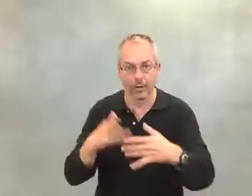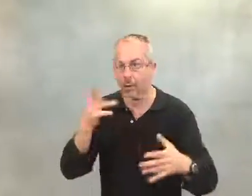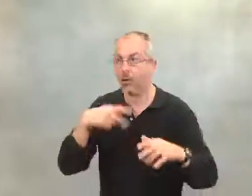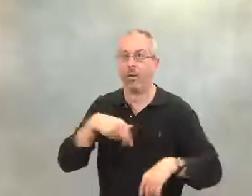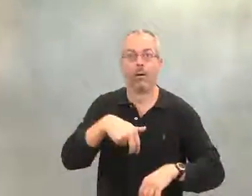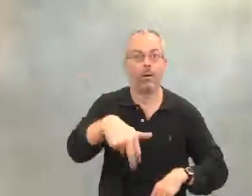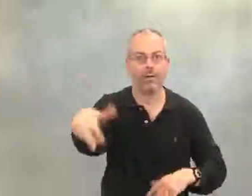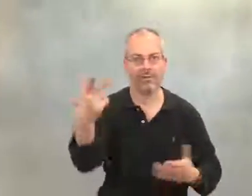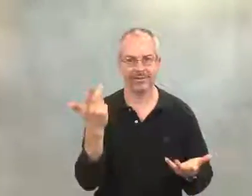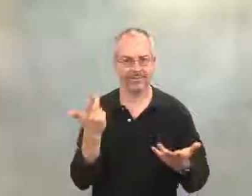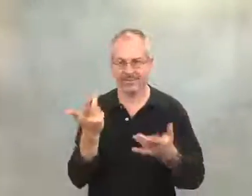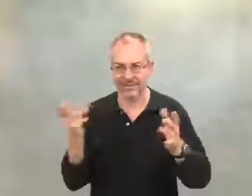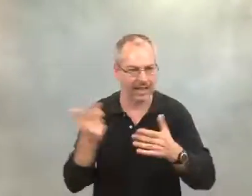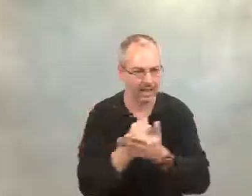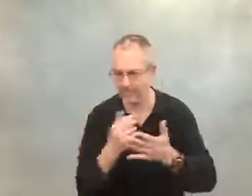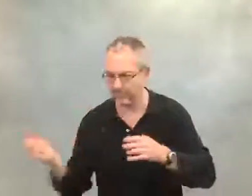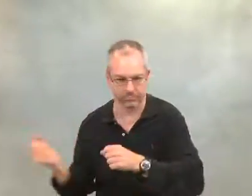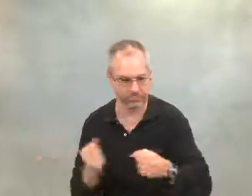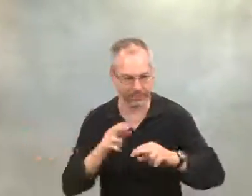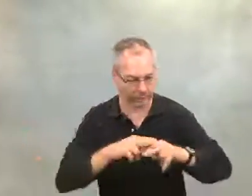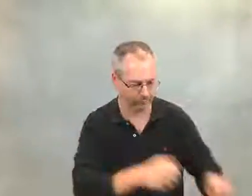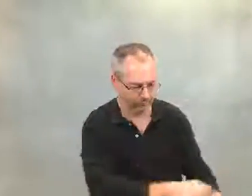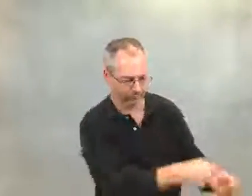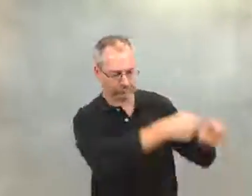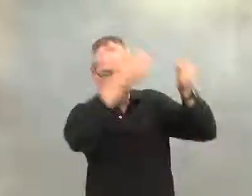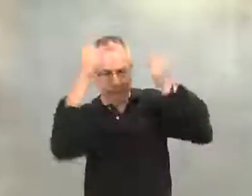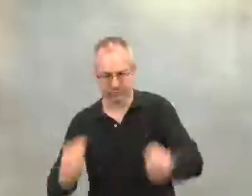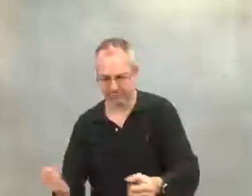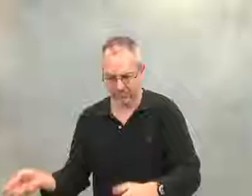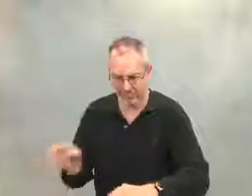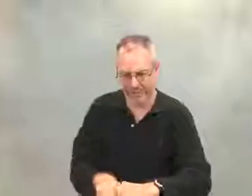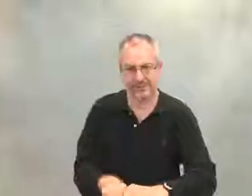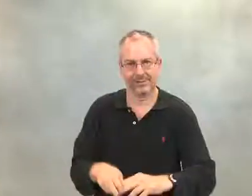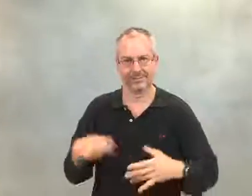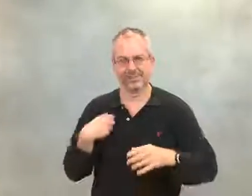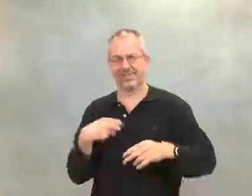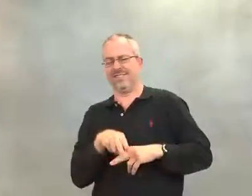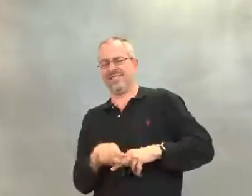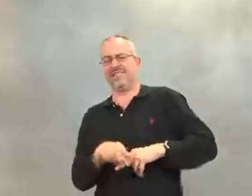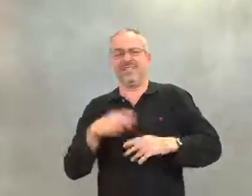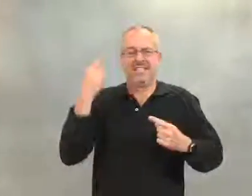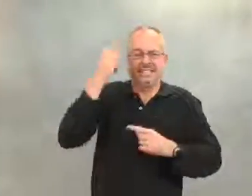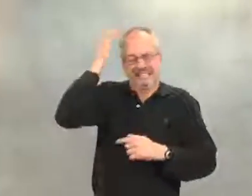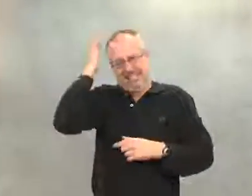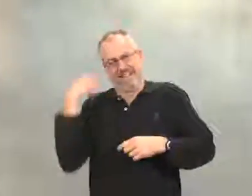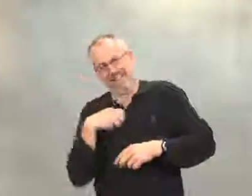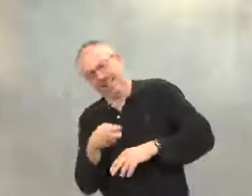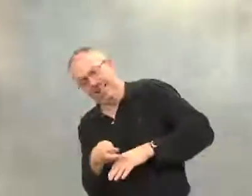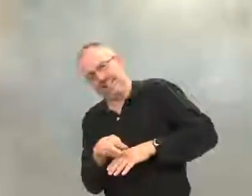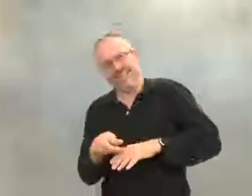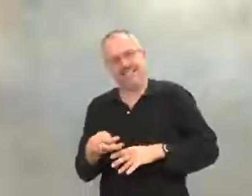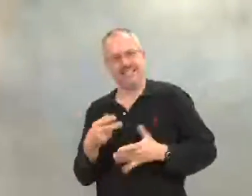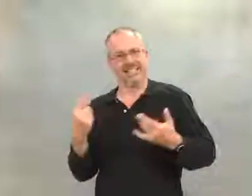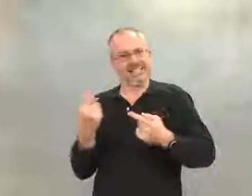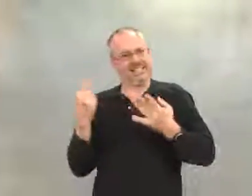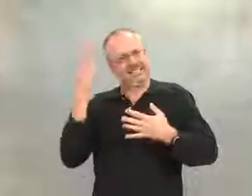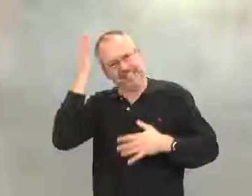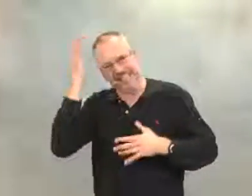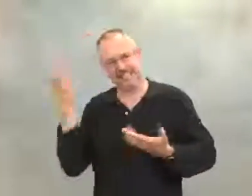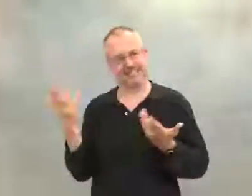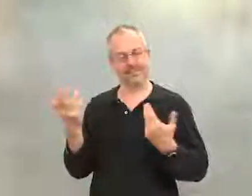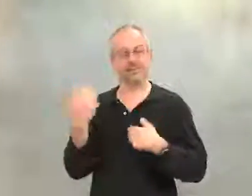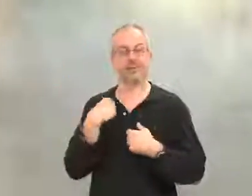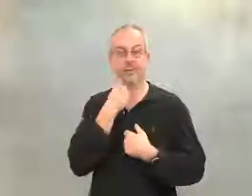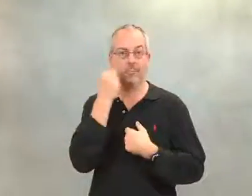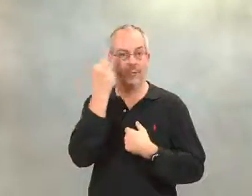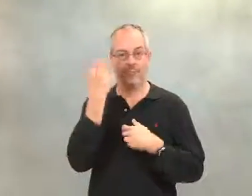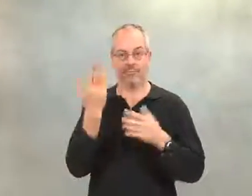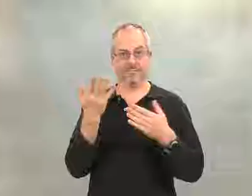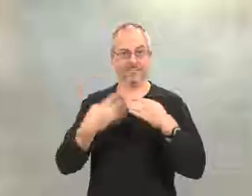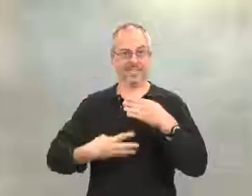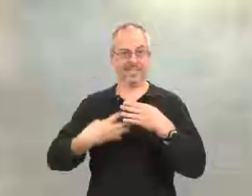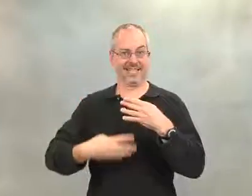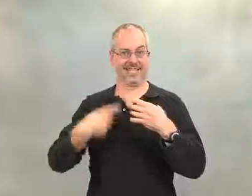He got up and walked around, and my father pulled up a chair,